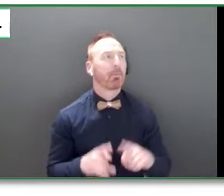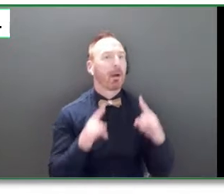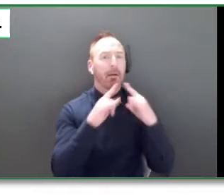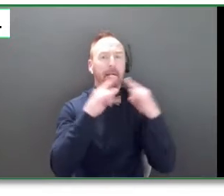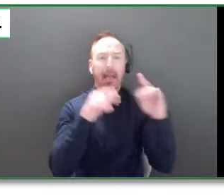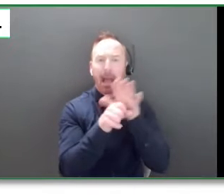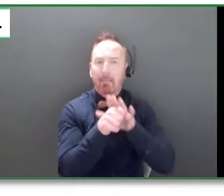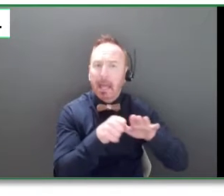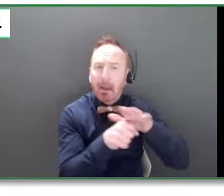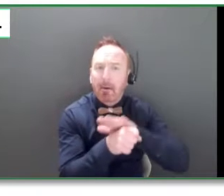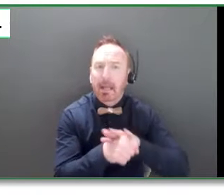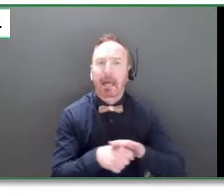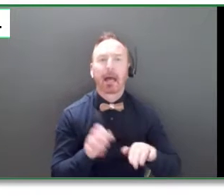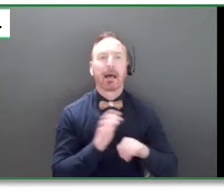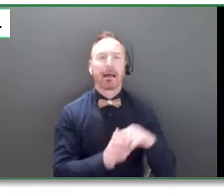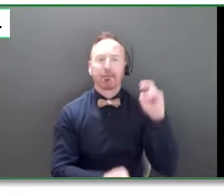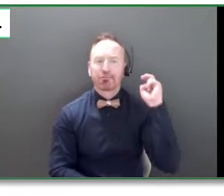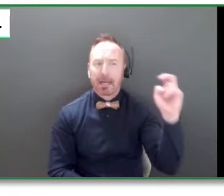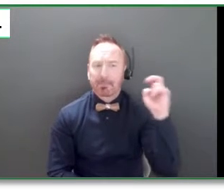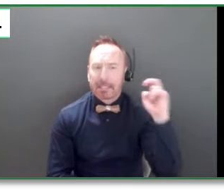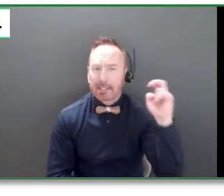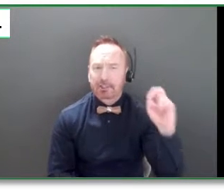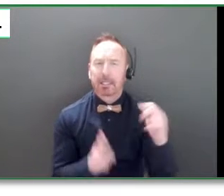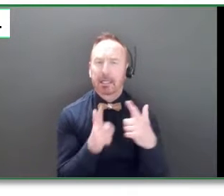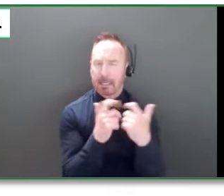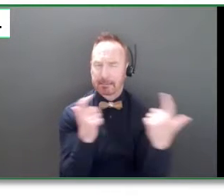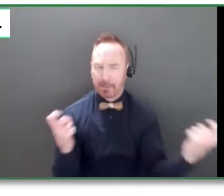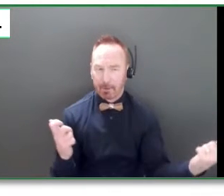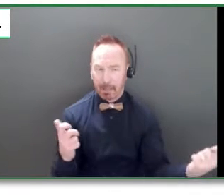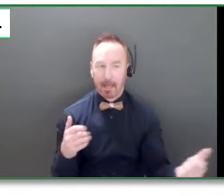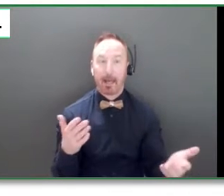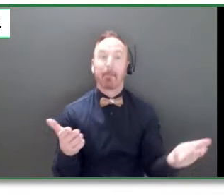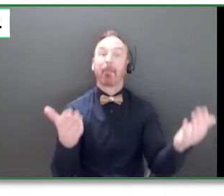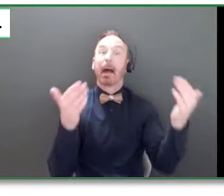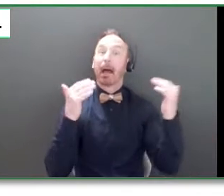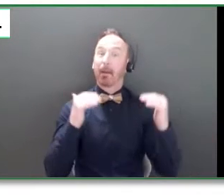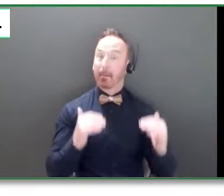And here's the kicker and most important to me